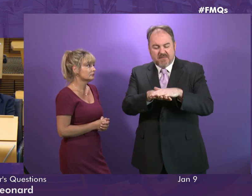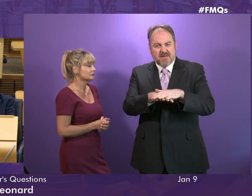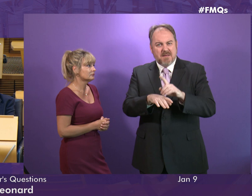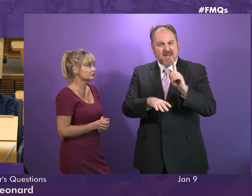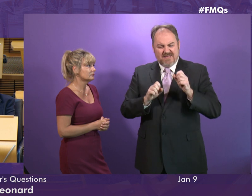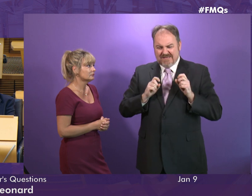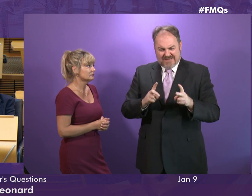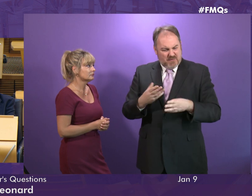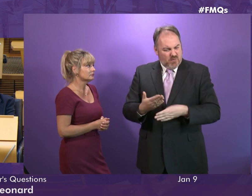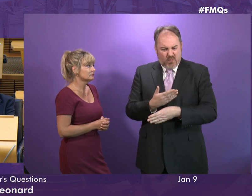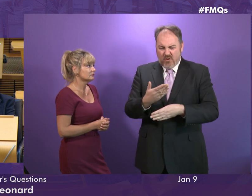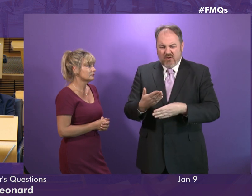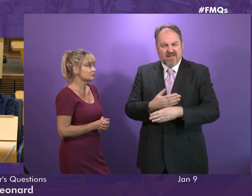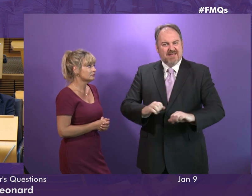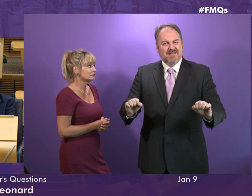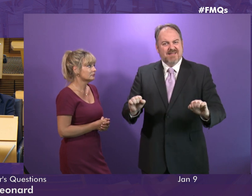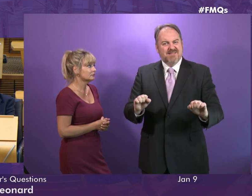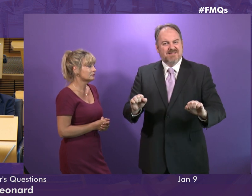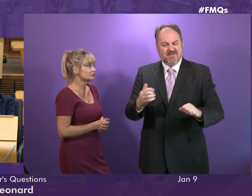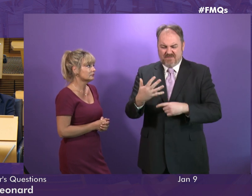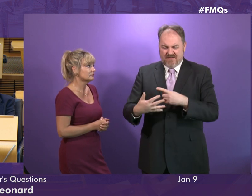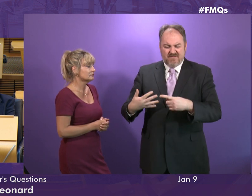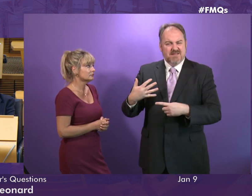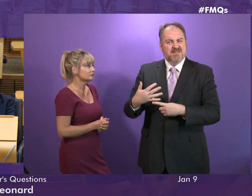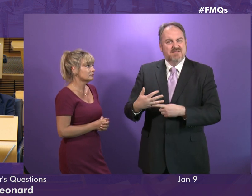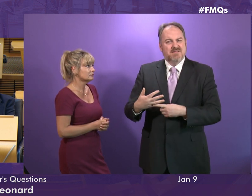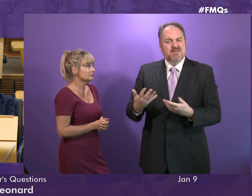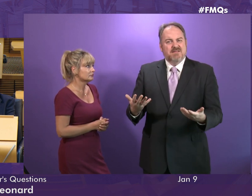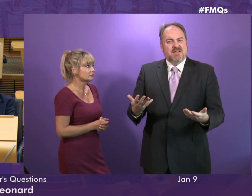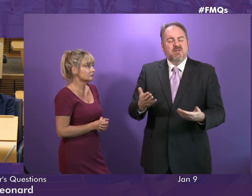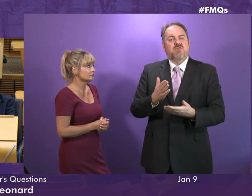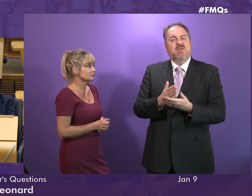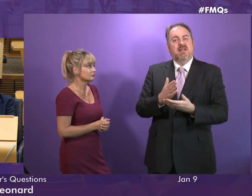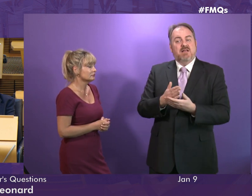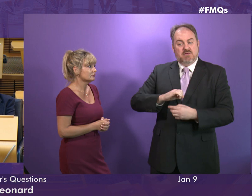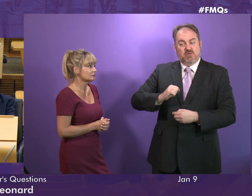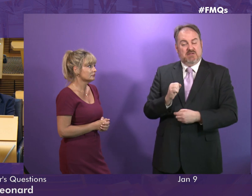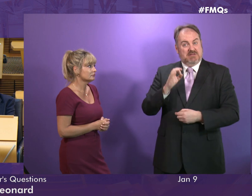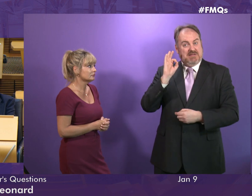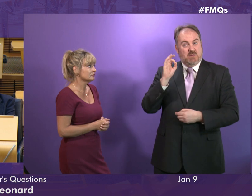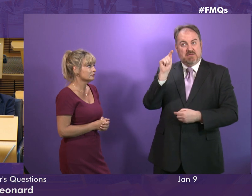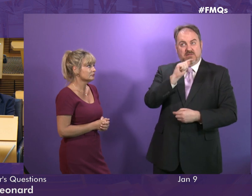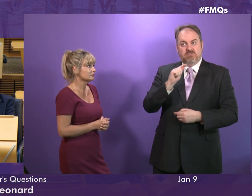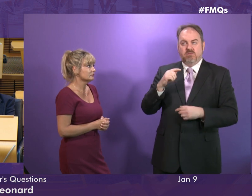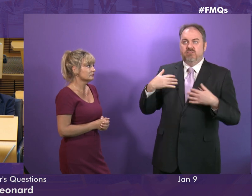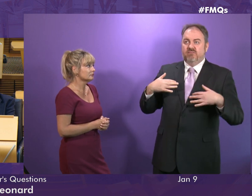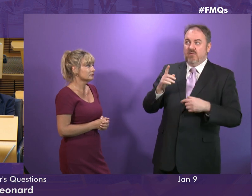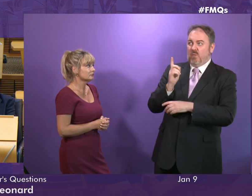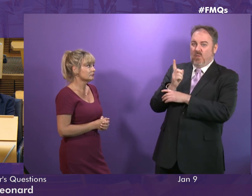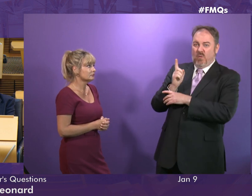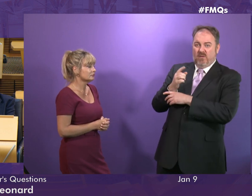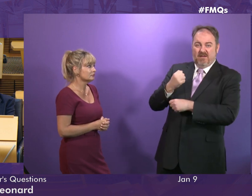is not working. This week, Scotland’s councils have warned that this Government’s cuts